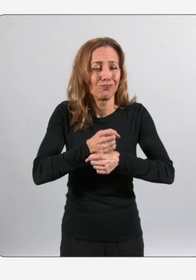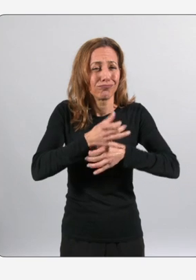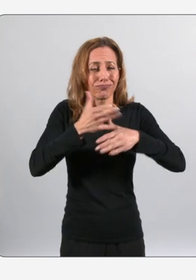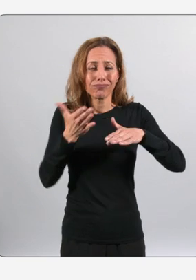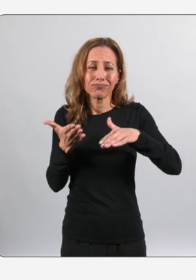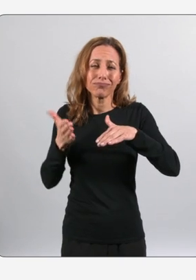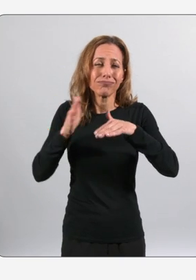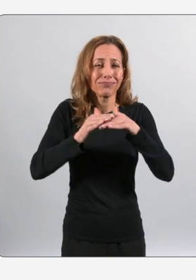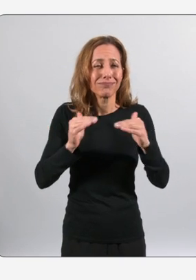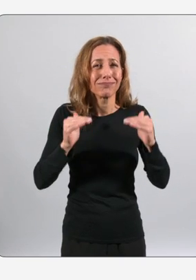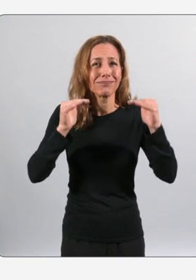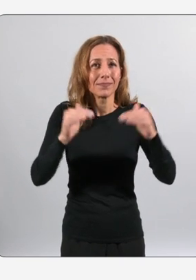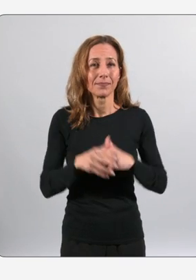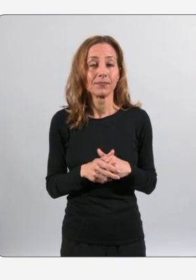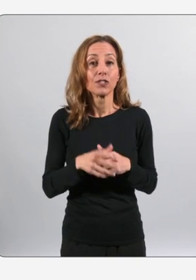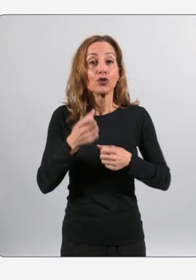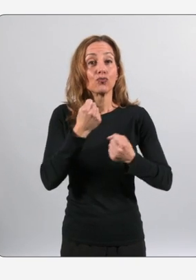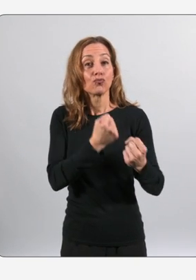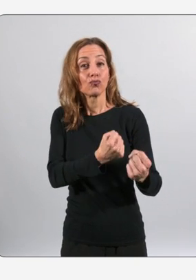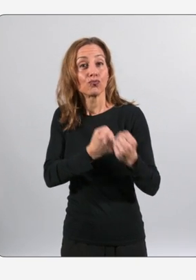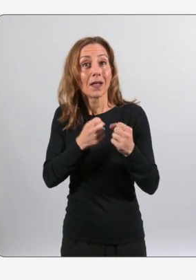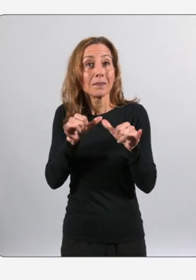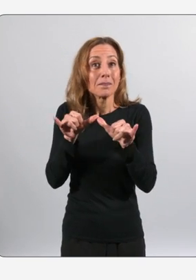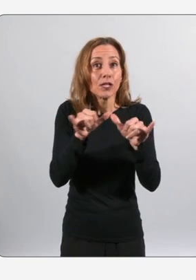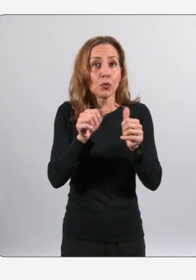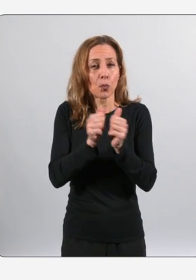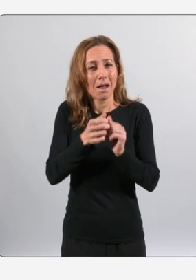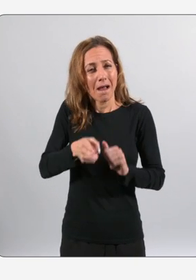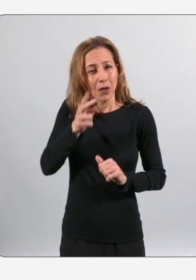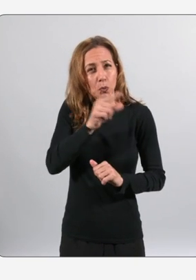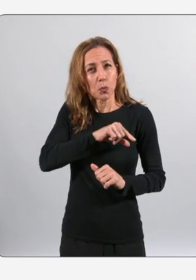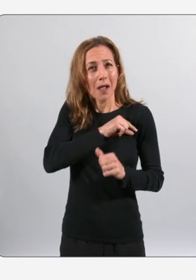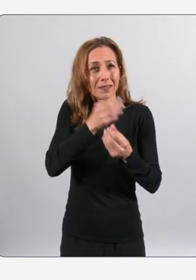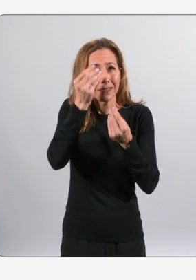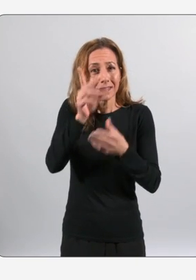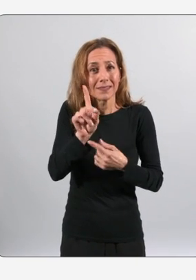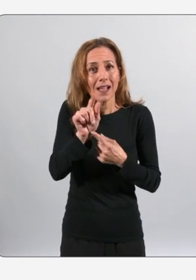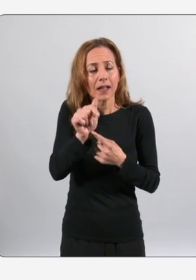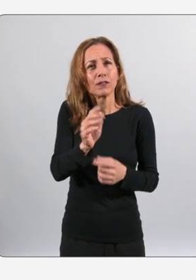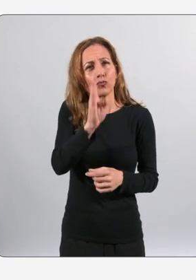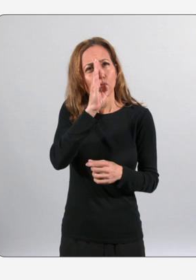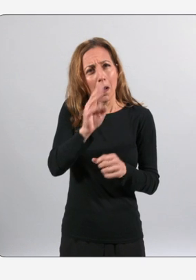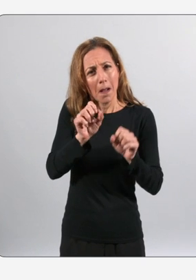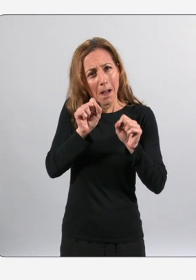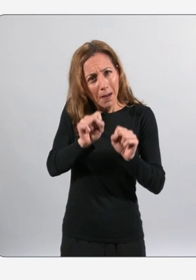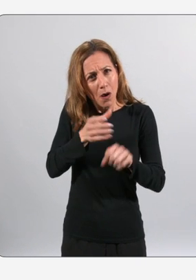Strengthening measurement with only the highest quality data directly enables Google AI to work harder for you.